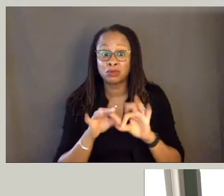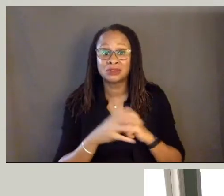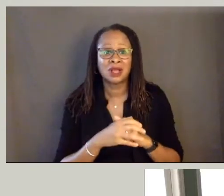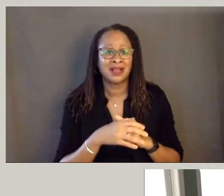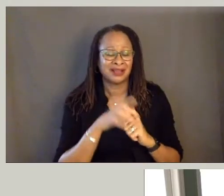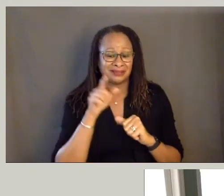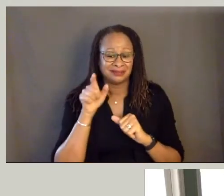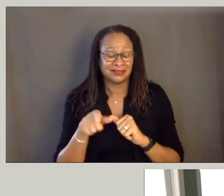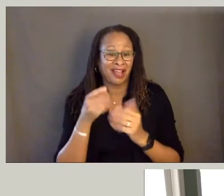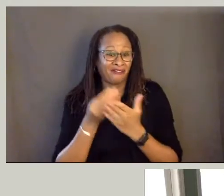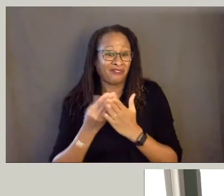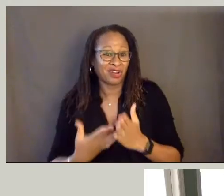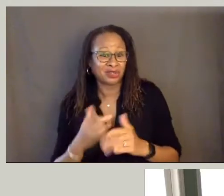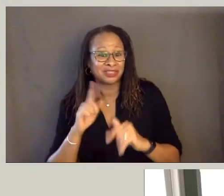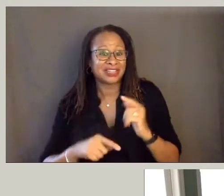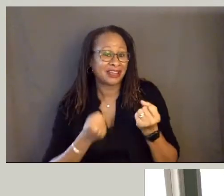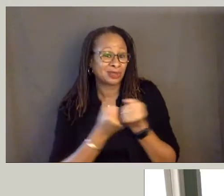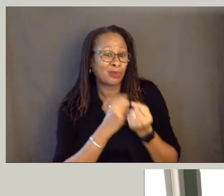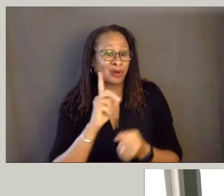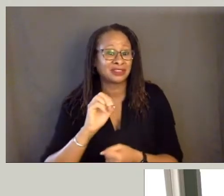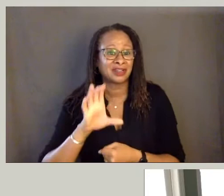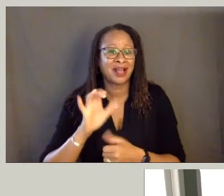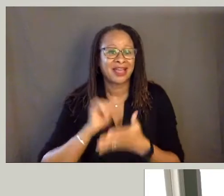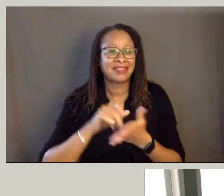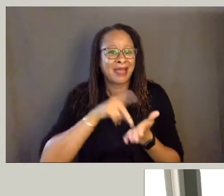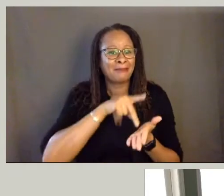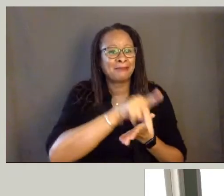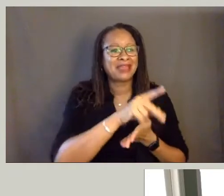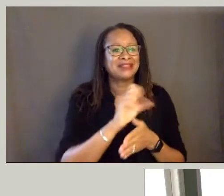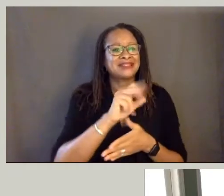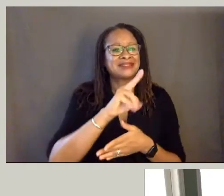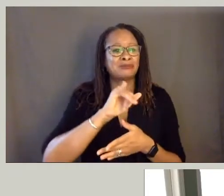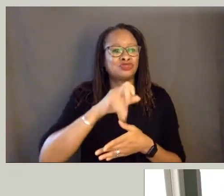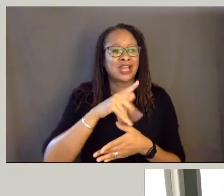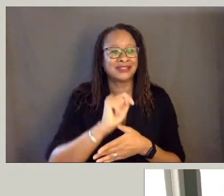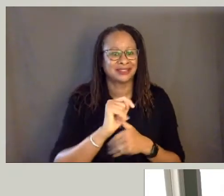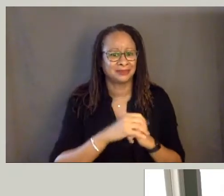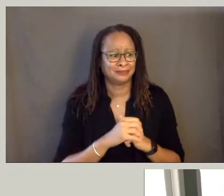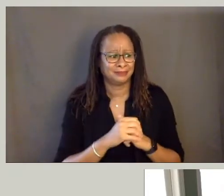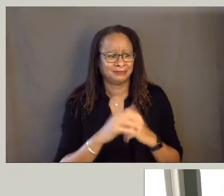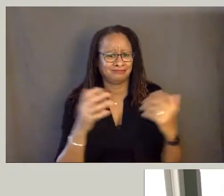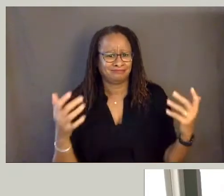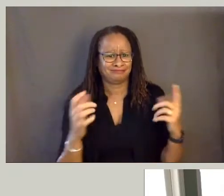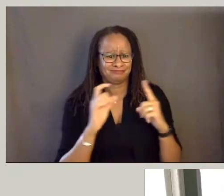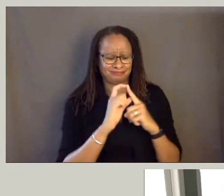can't fund a documentary that pays the subject, and a term in and of itself I struggle with.